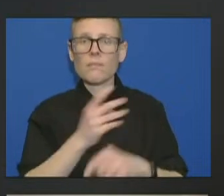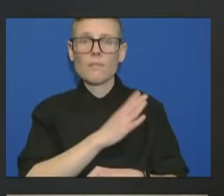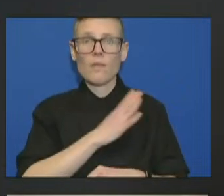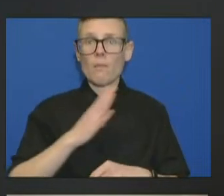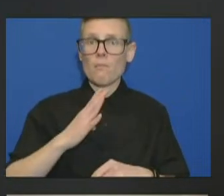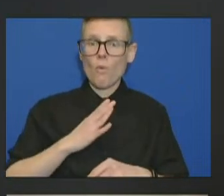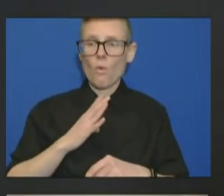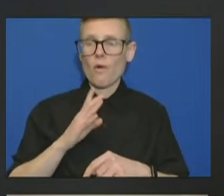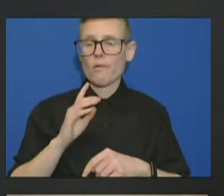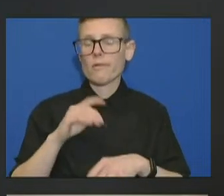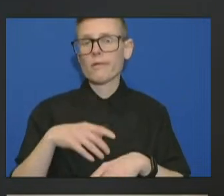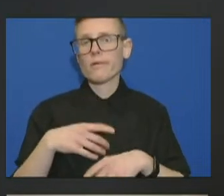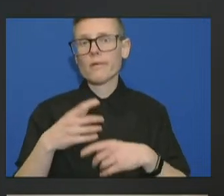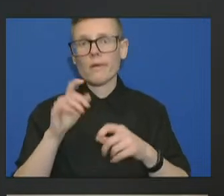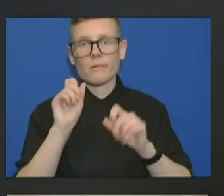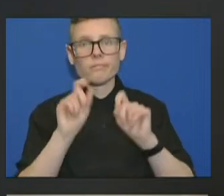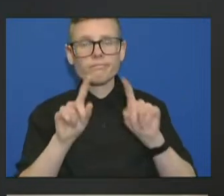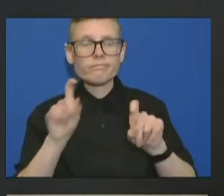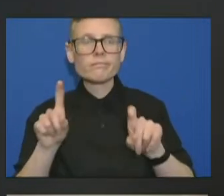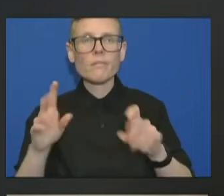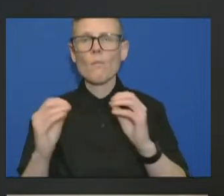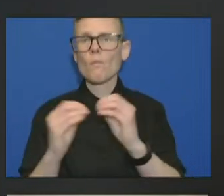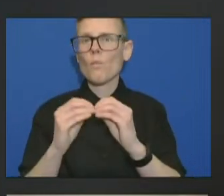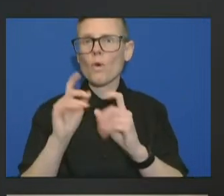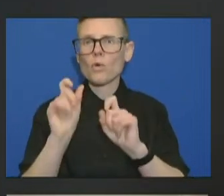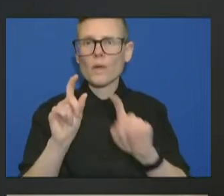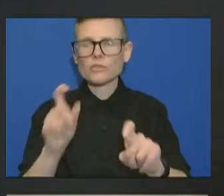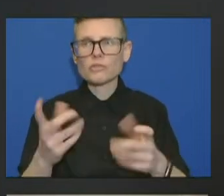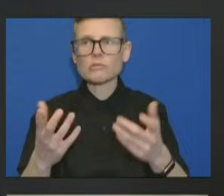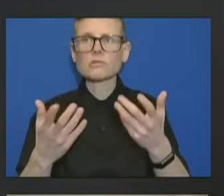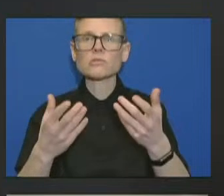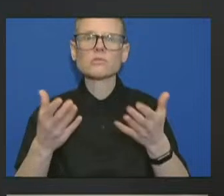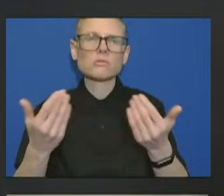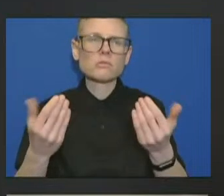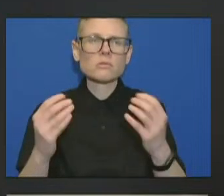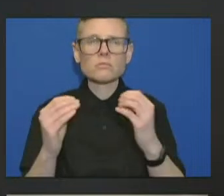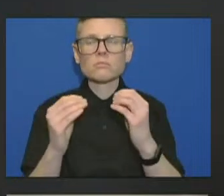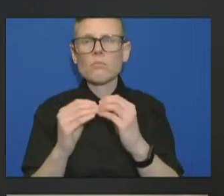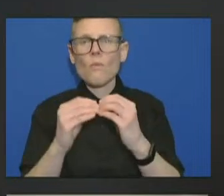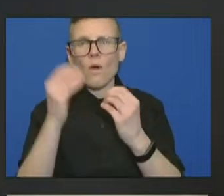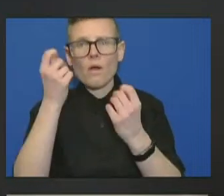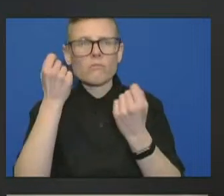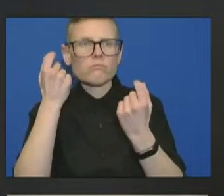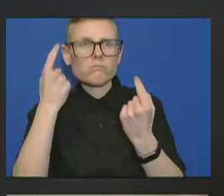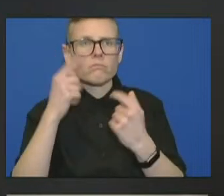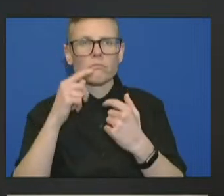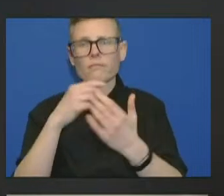online. In those work sessions,